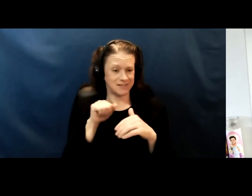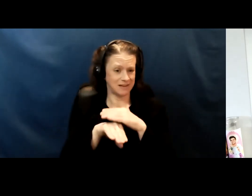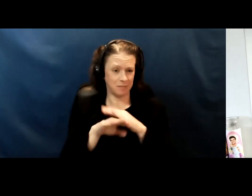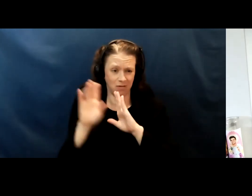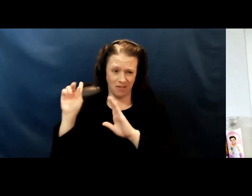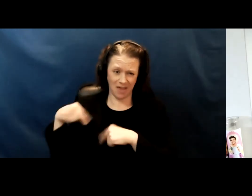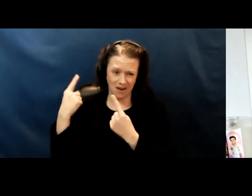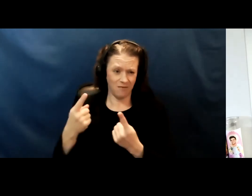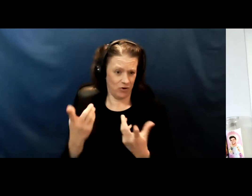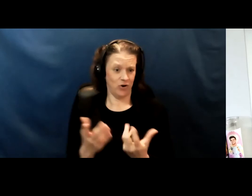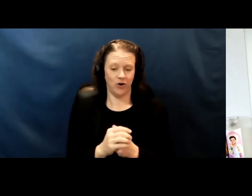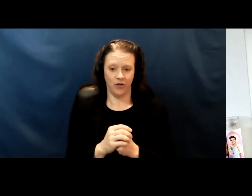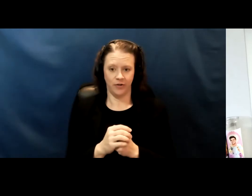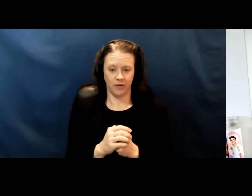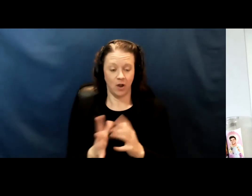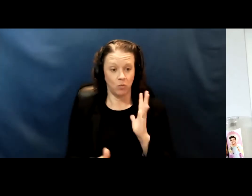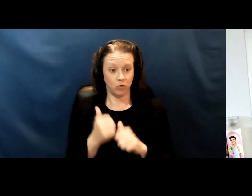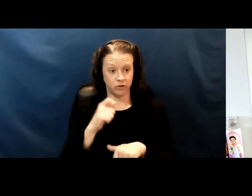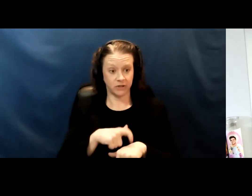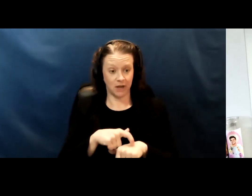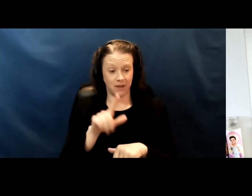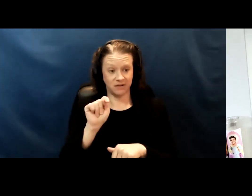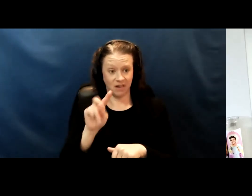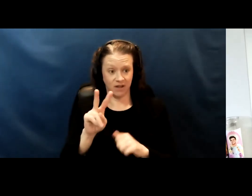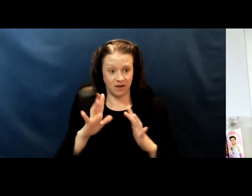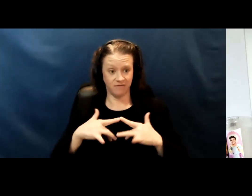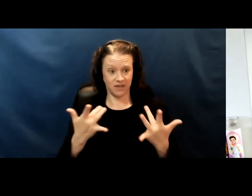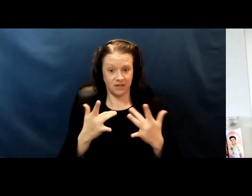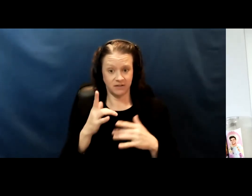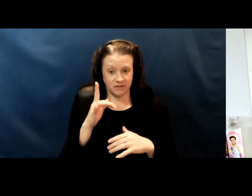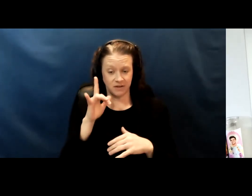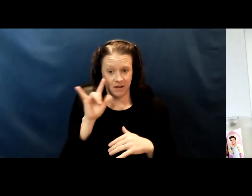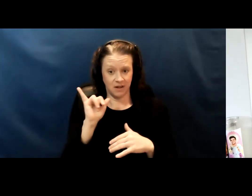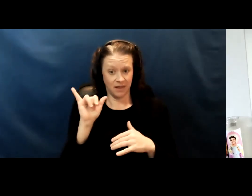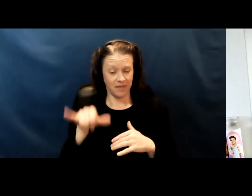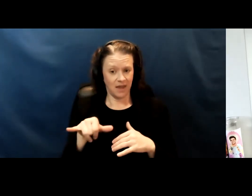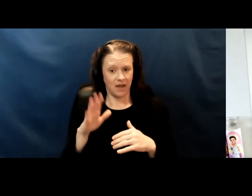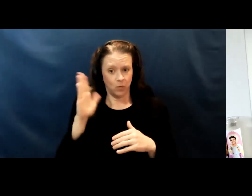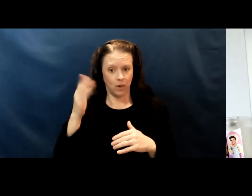with captioning. And maybe a box with the ASL interpreter. But